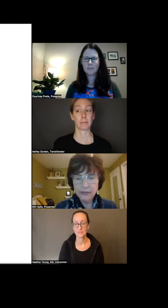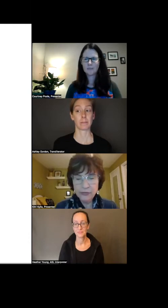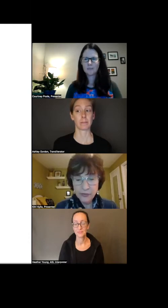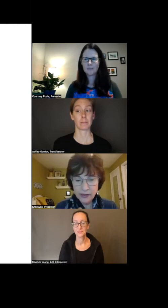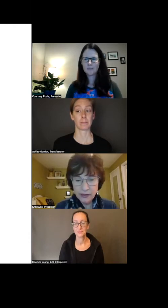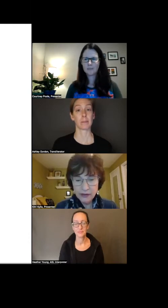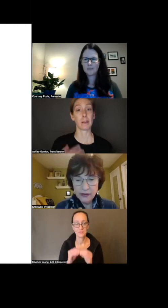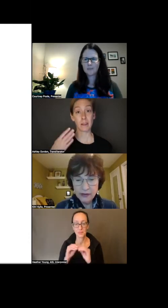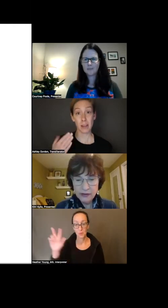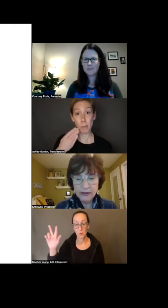And number three is.